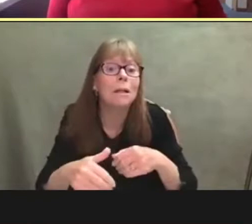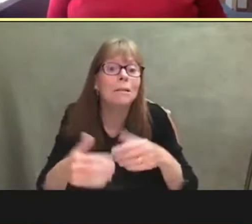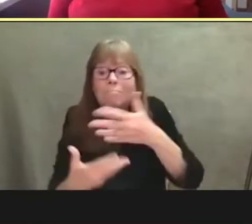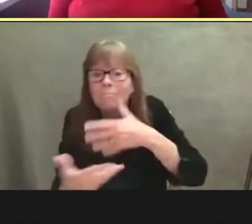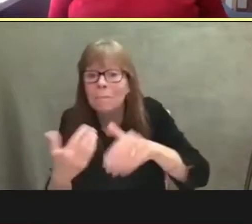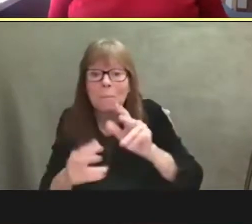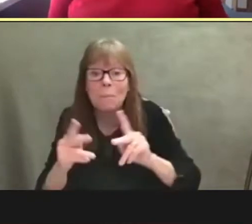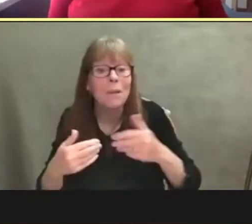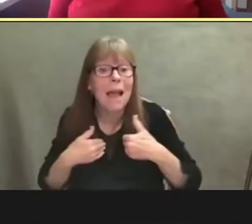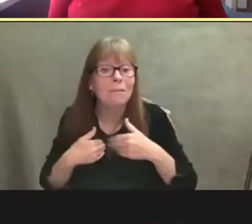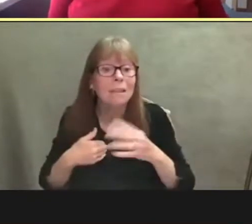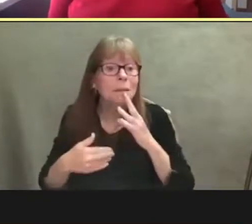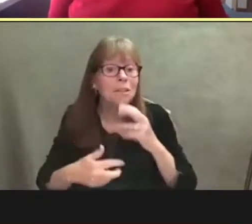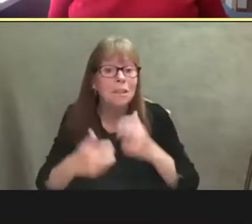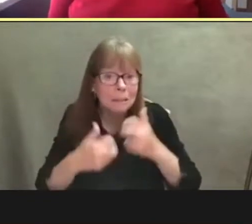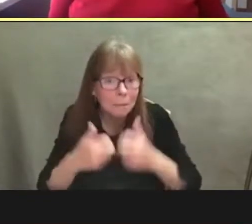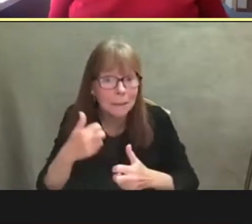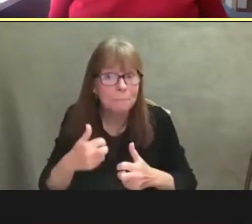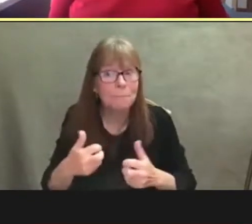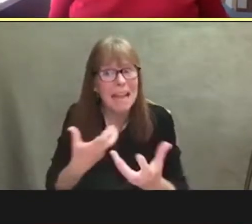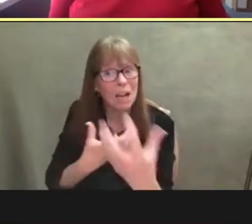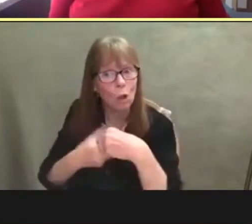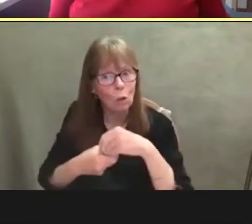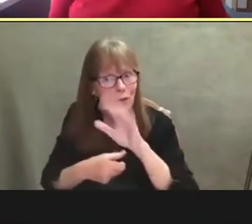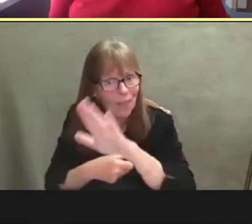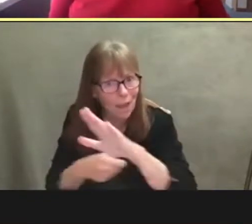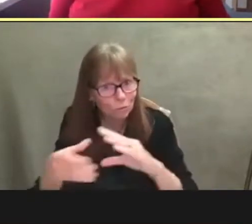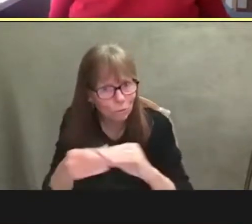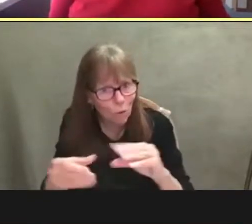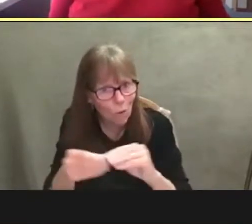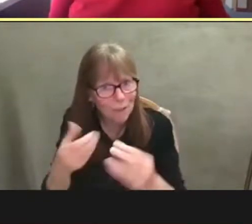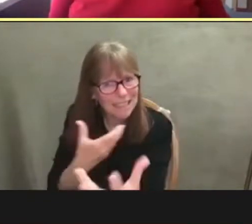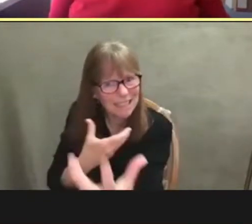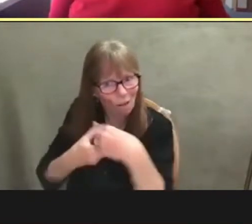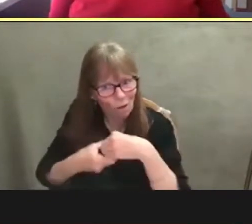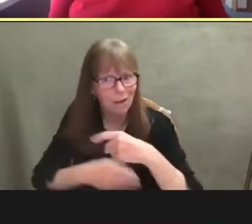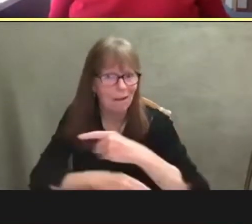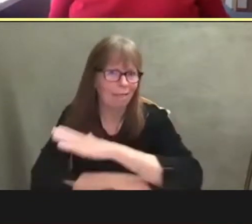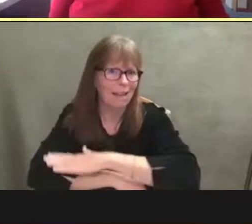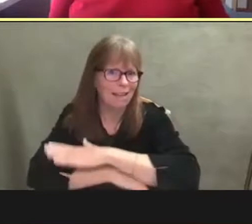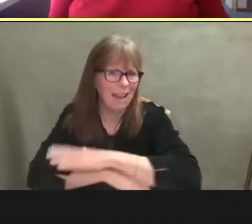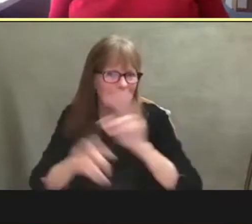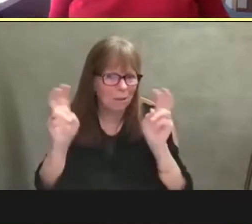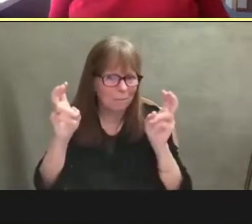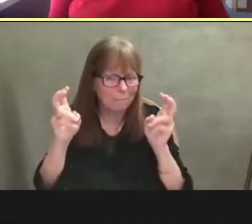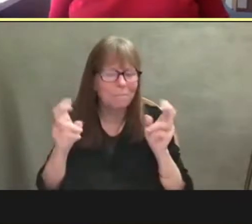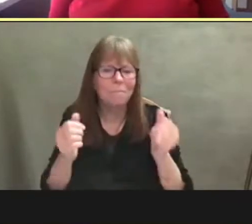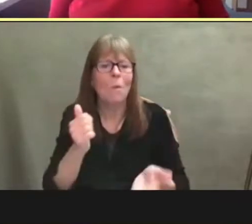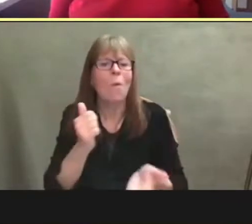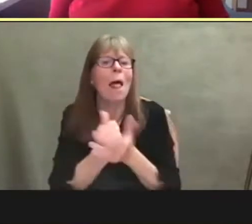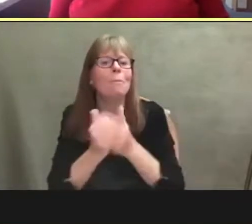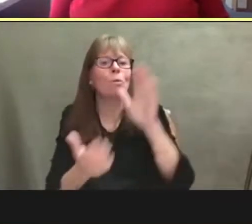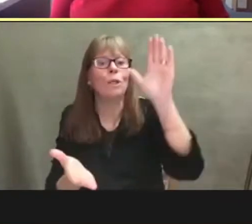and including their stories and including them at the table and that will help to reduce stigma for everybody.